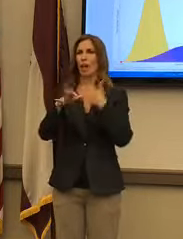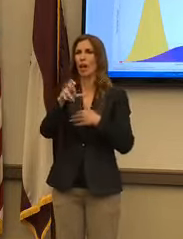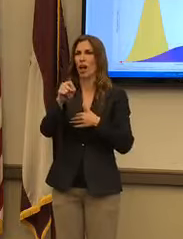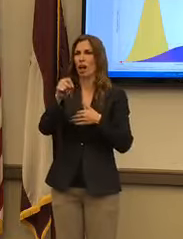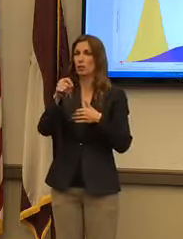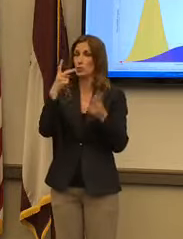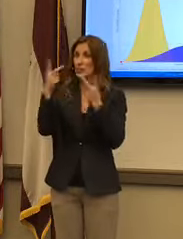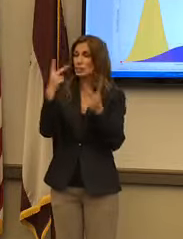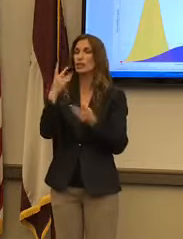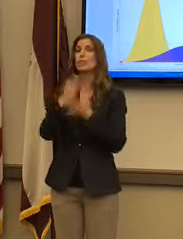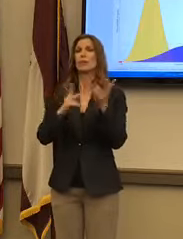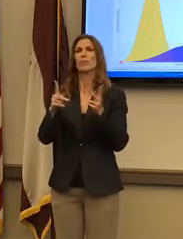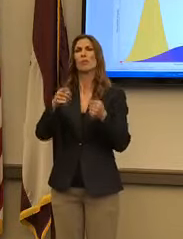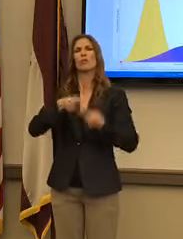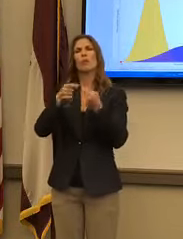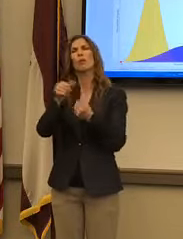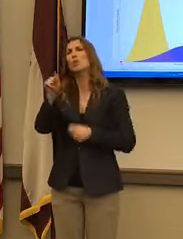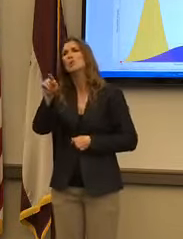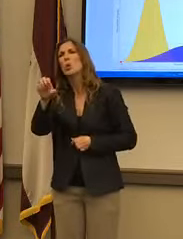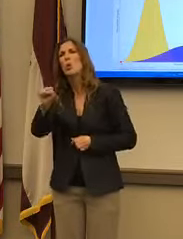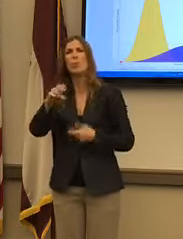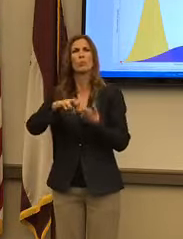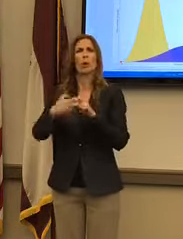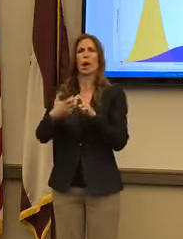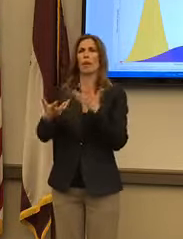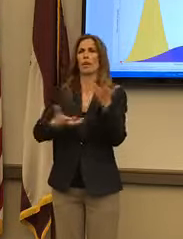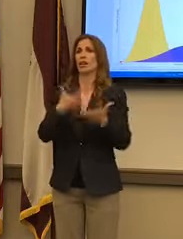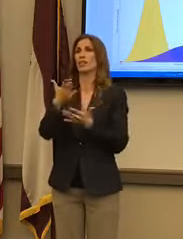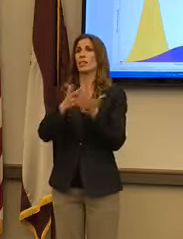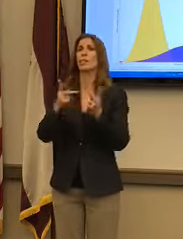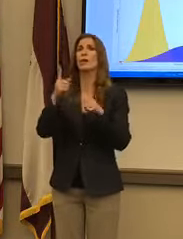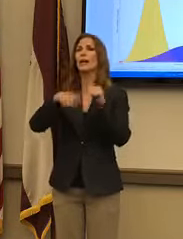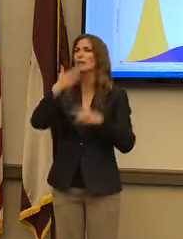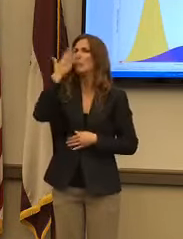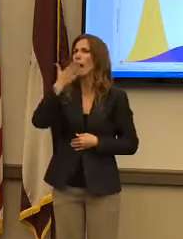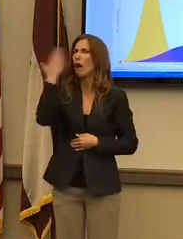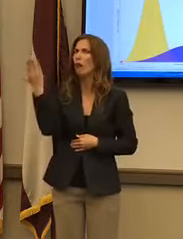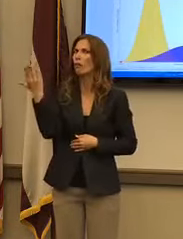know problems with people's toes we've seen this issue with losing smell it's